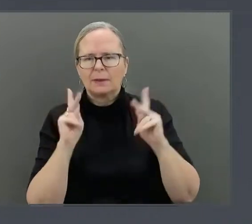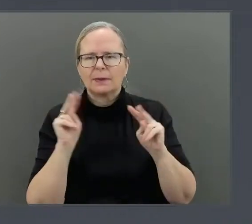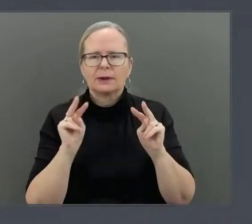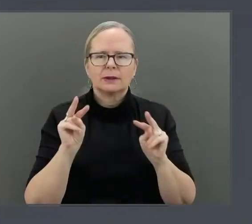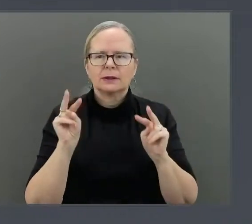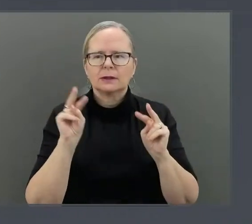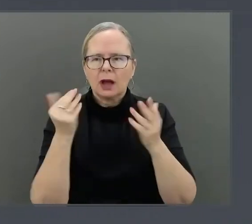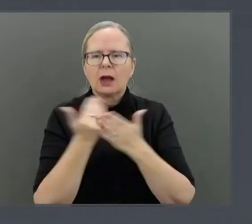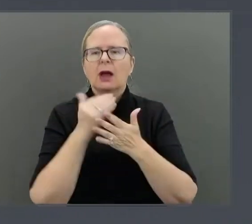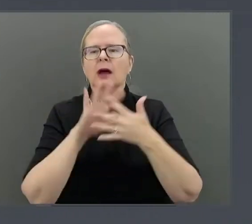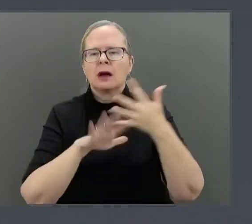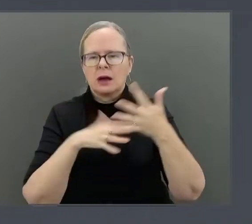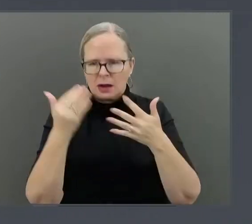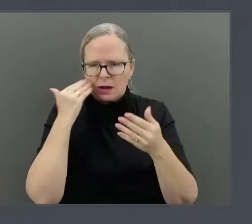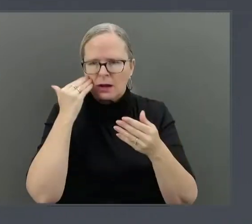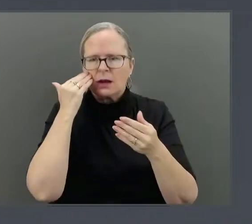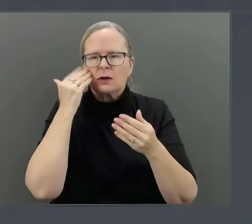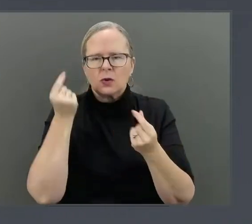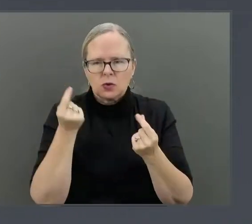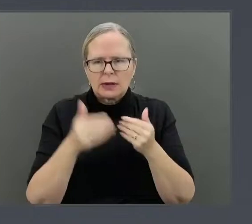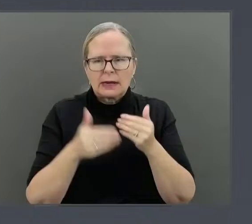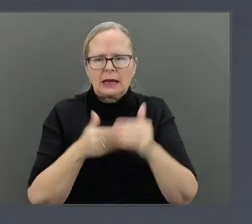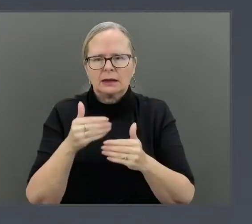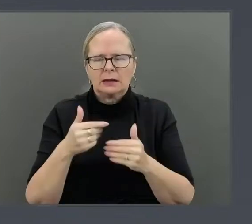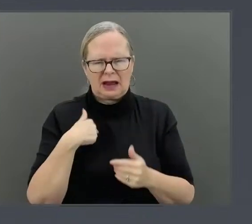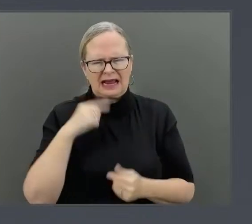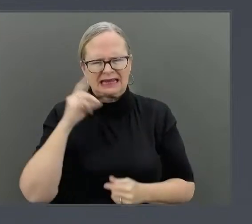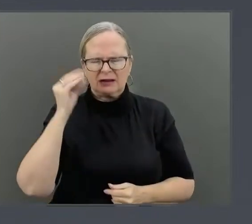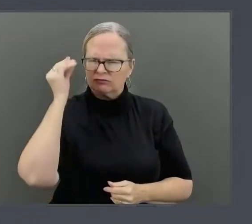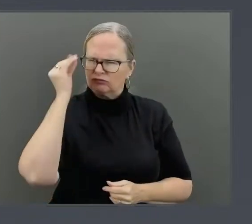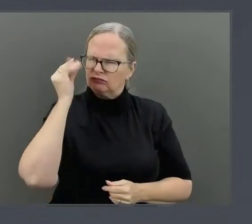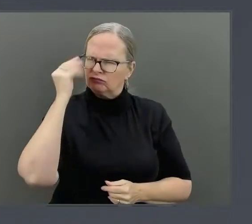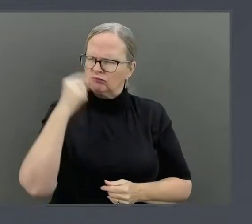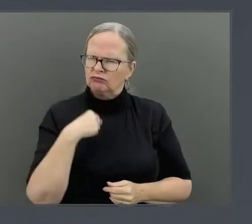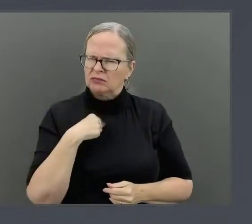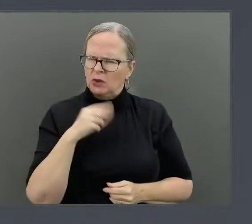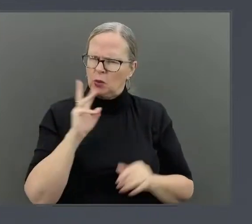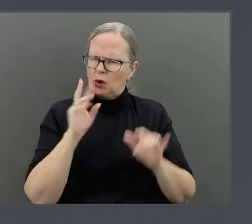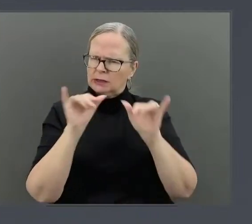whether we have redundancy in Calgary's water system and in light of the feeder main break